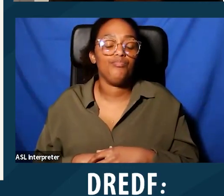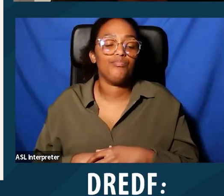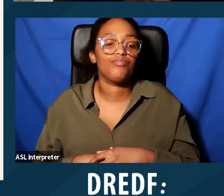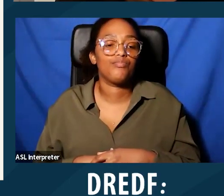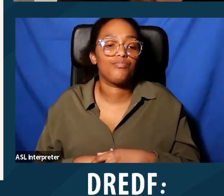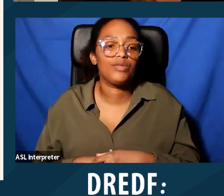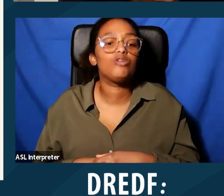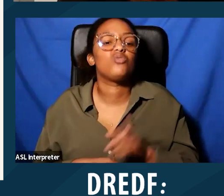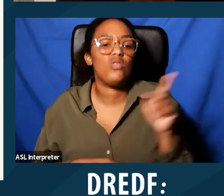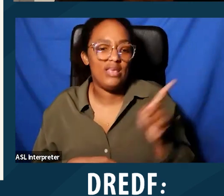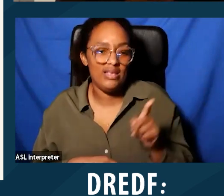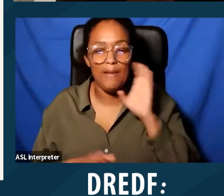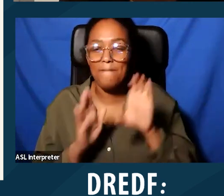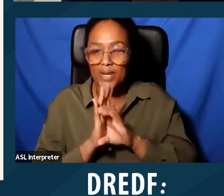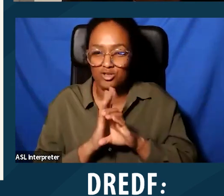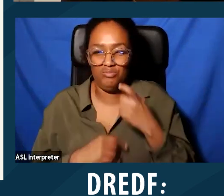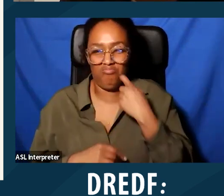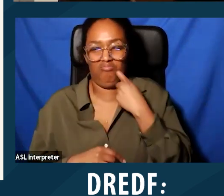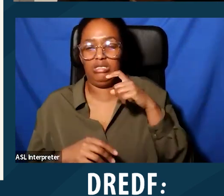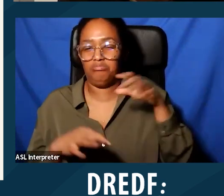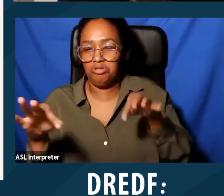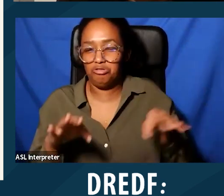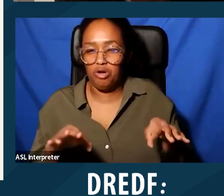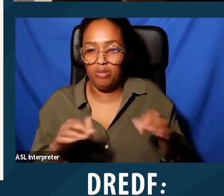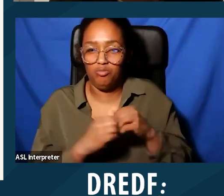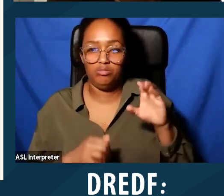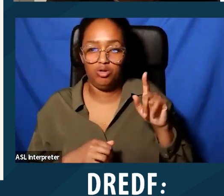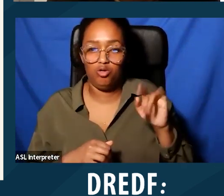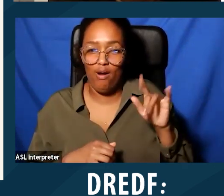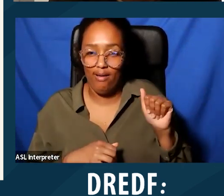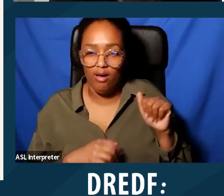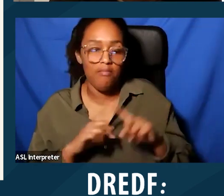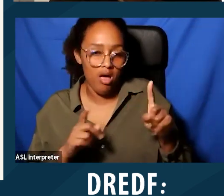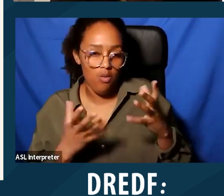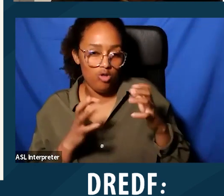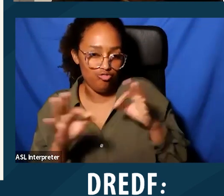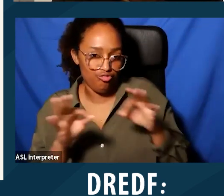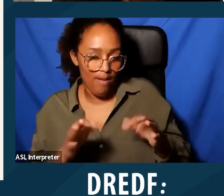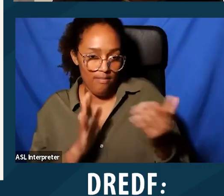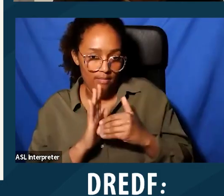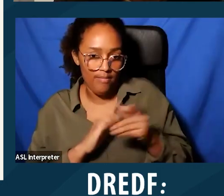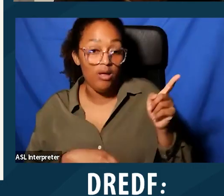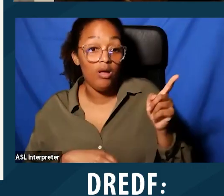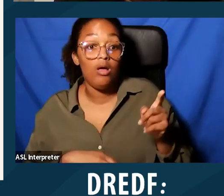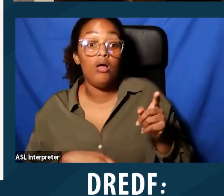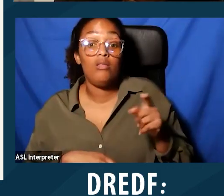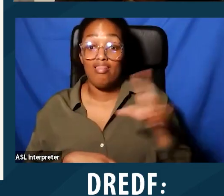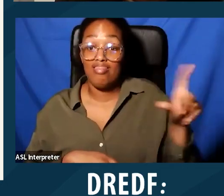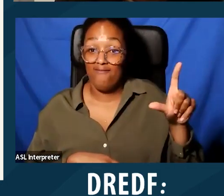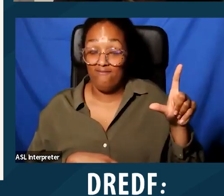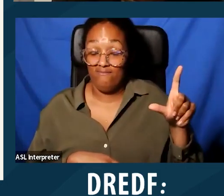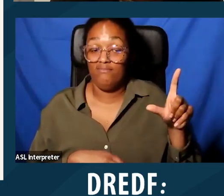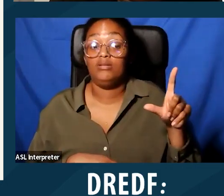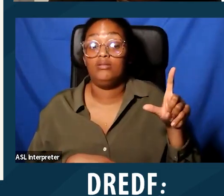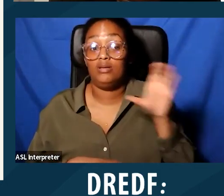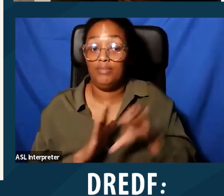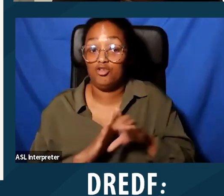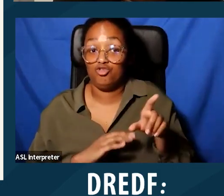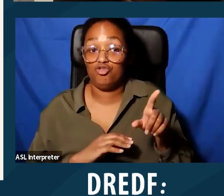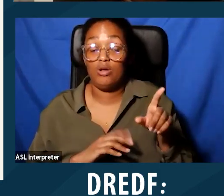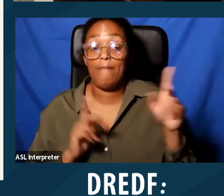So, I'm going to describe these pictures again. Claudia described these pictures before. One is